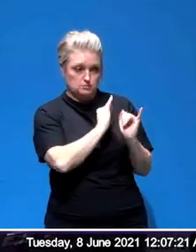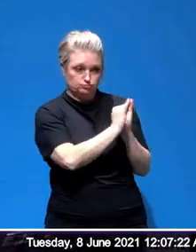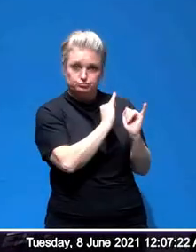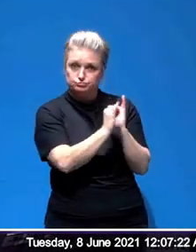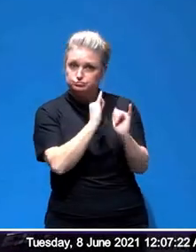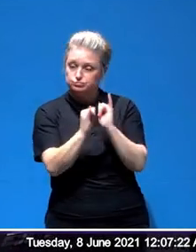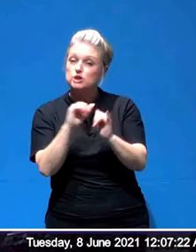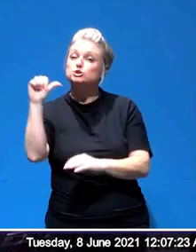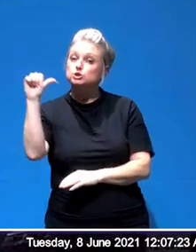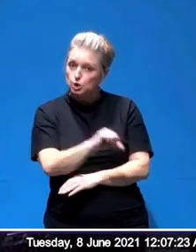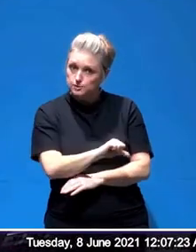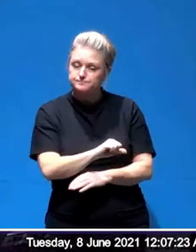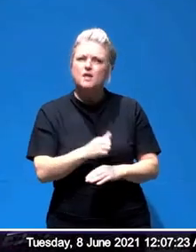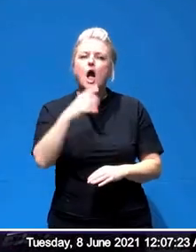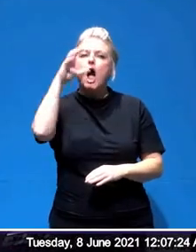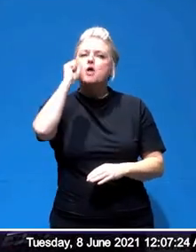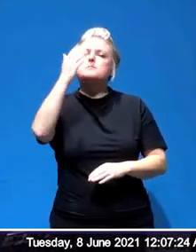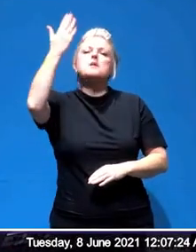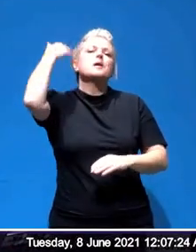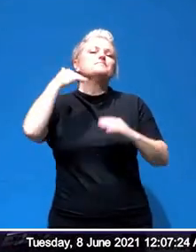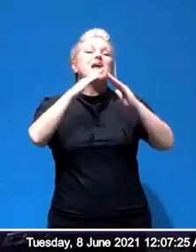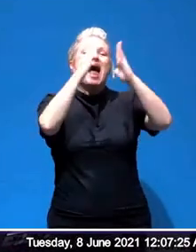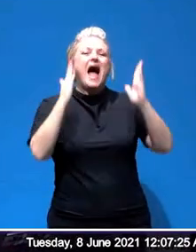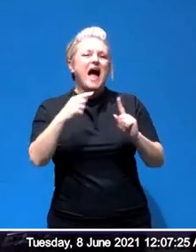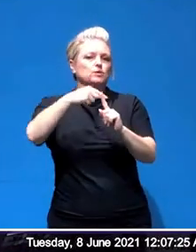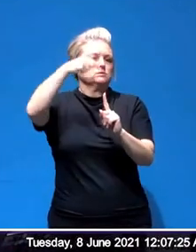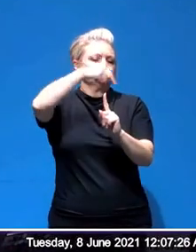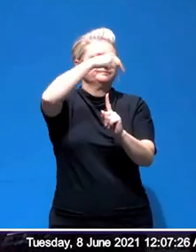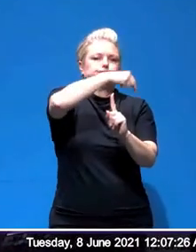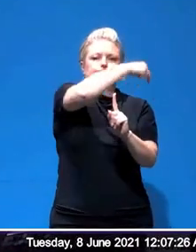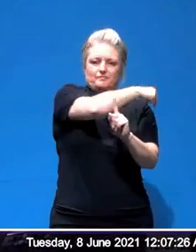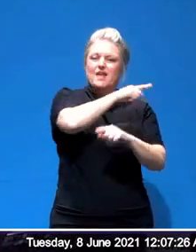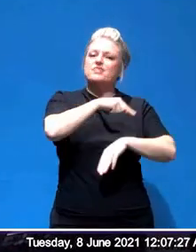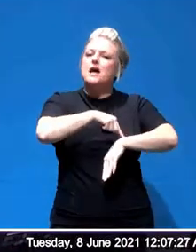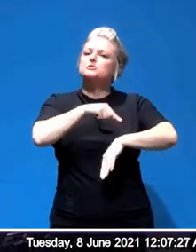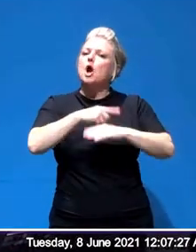a pilot project which trained families of people living in IDSC accommodation